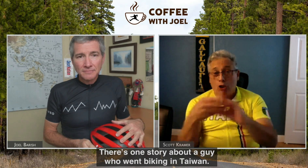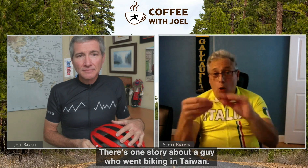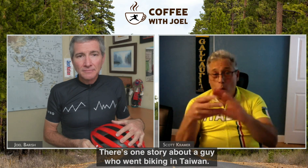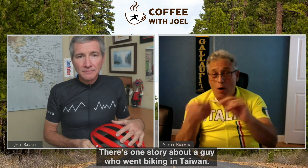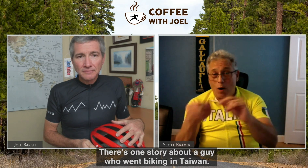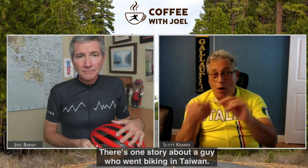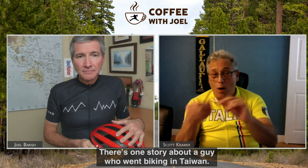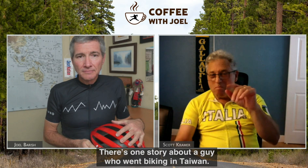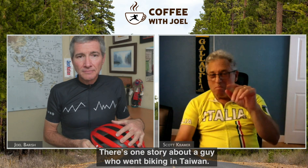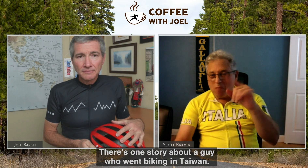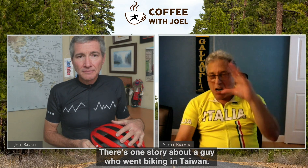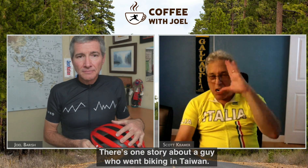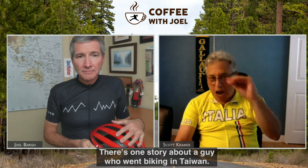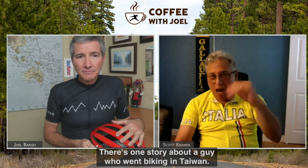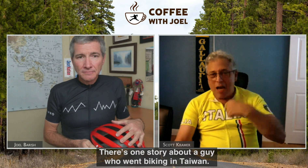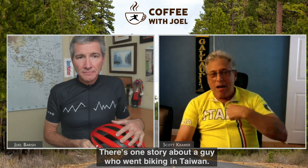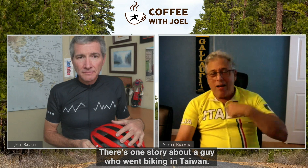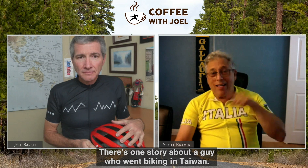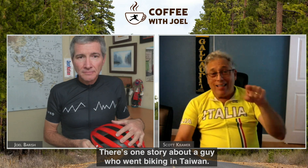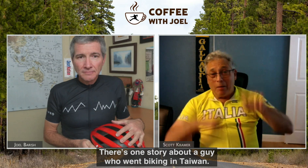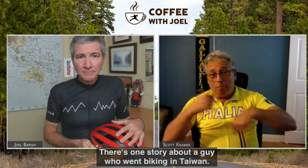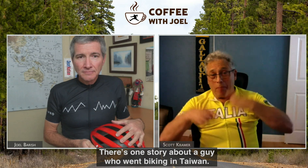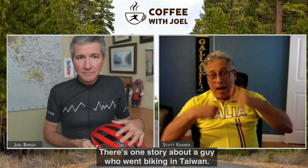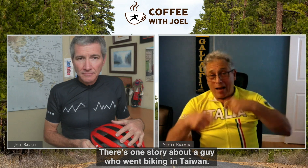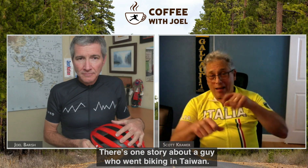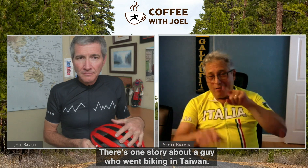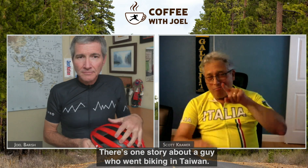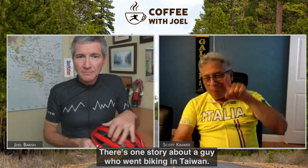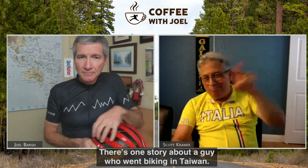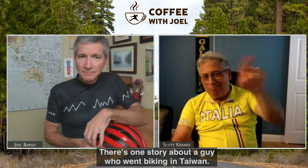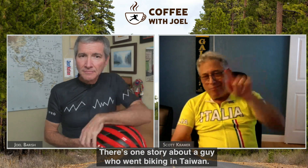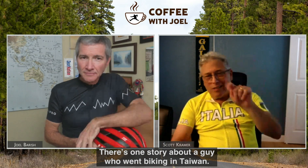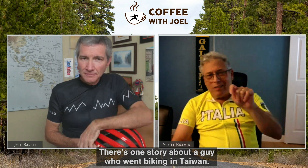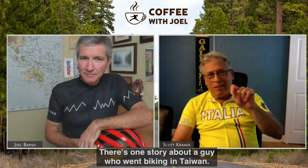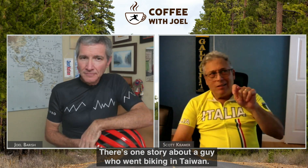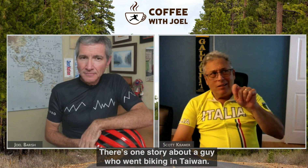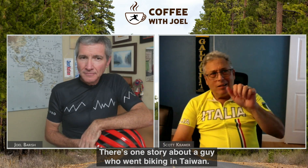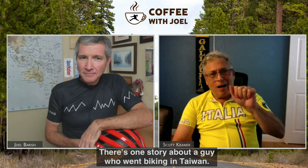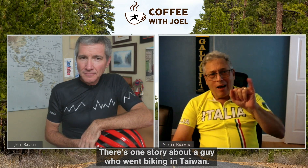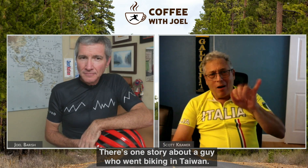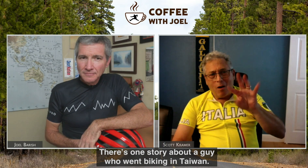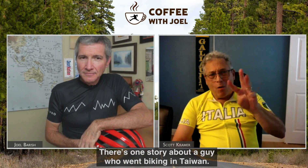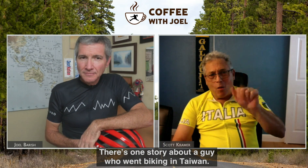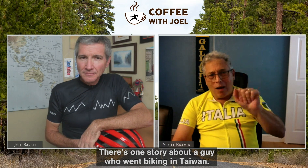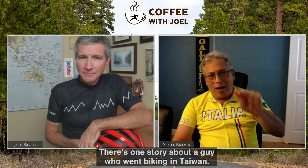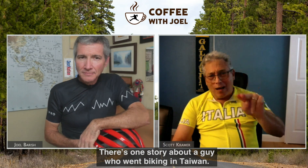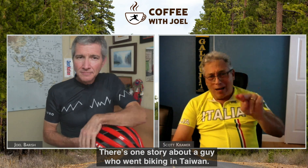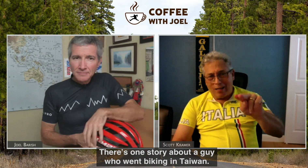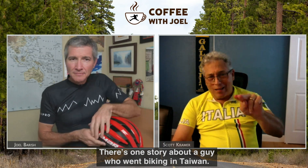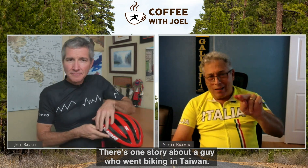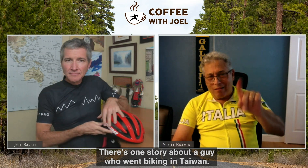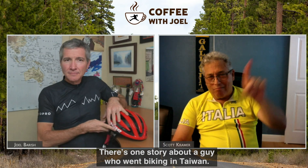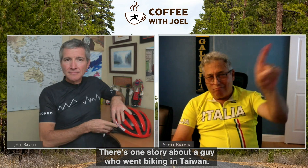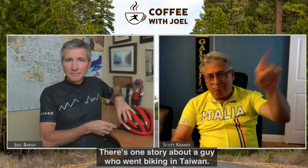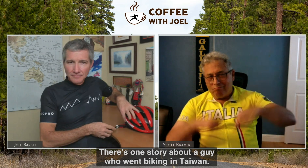There’s one story about a guy who went biking in Taiwan.